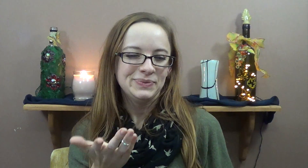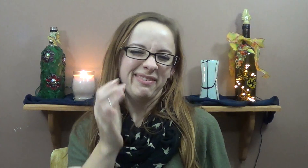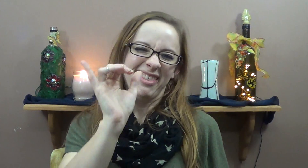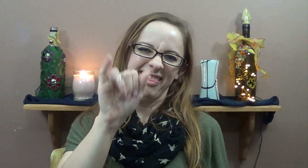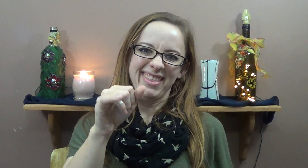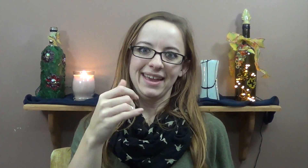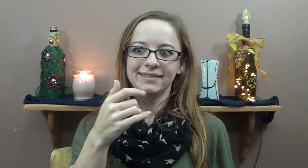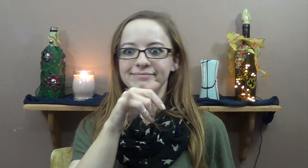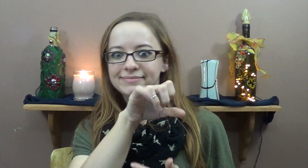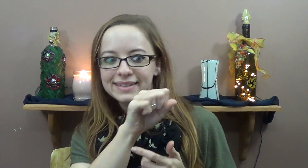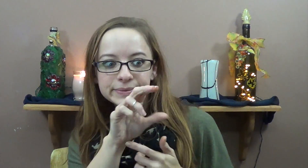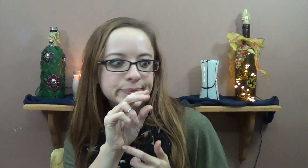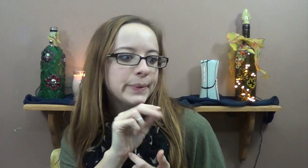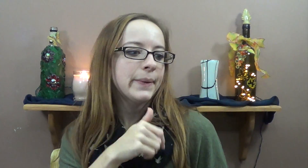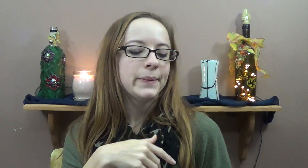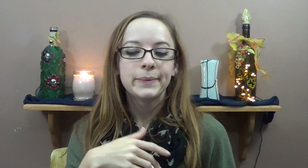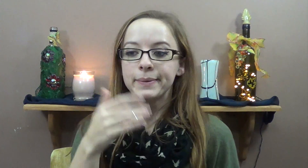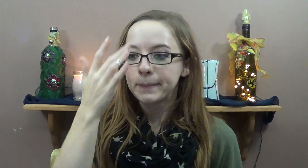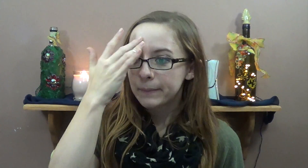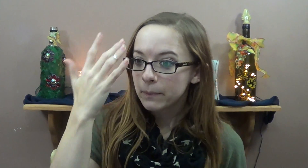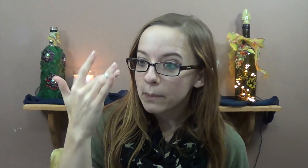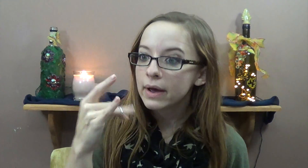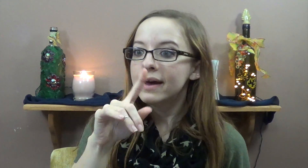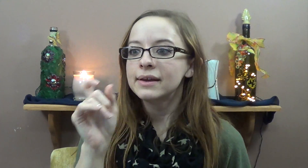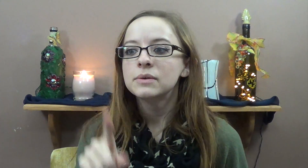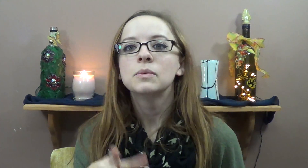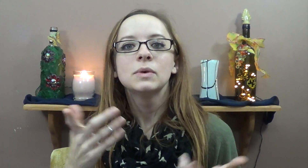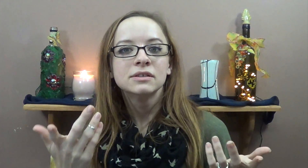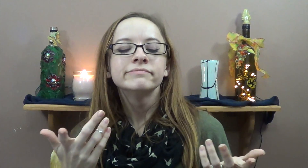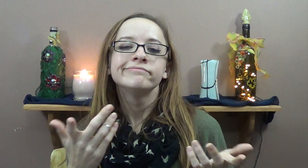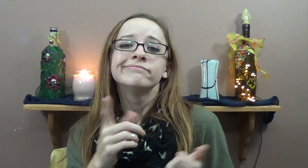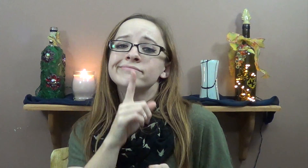can actually show a lot of things as well. So, if it's a yes or no